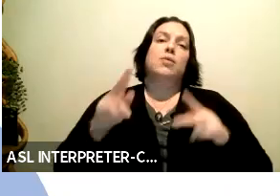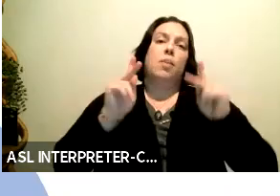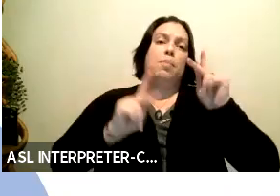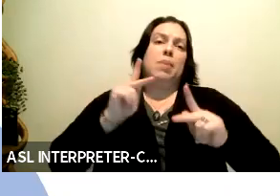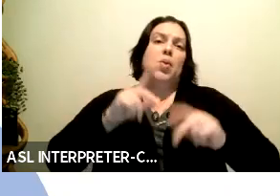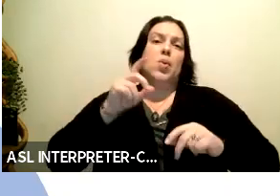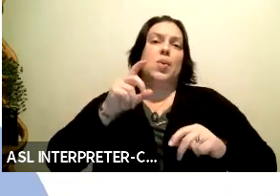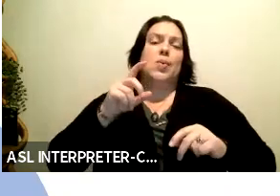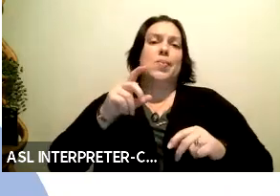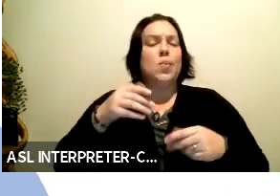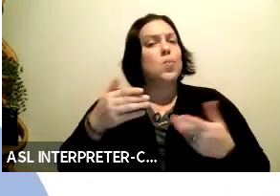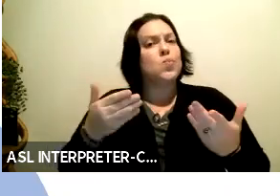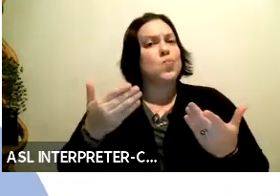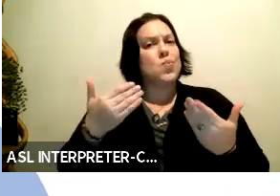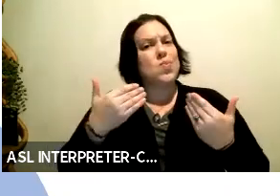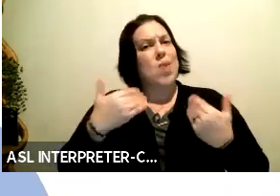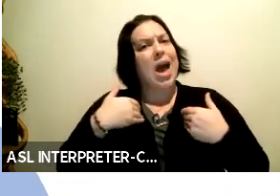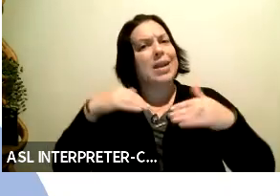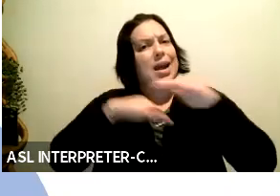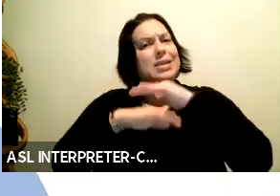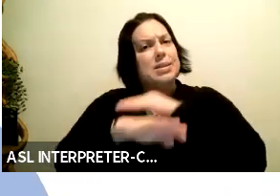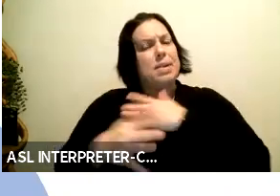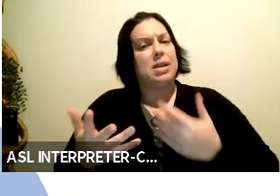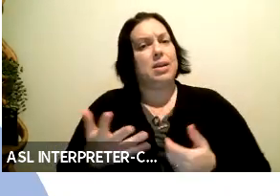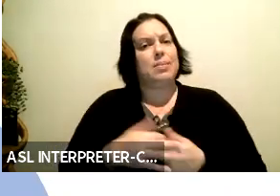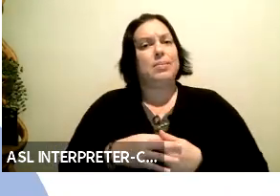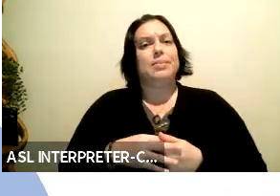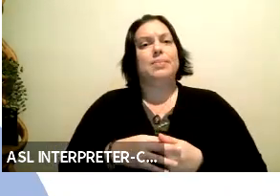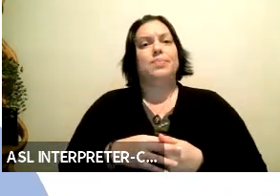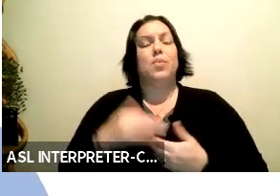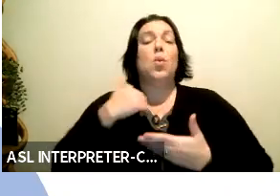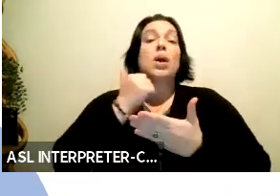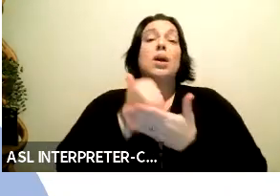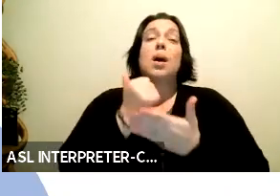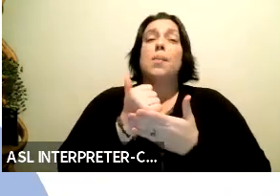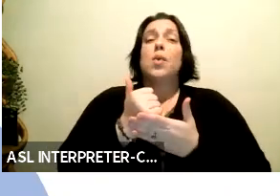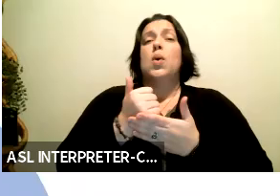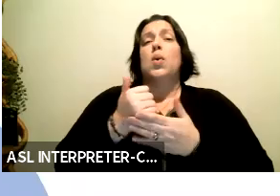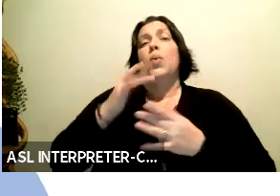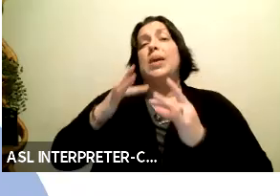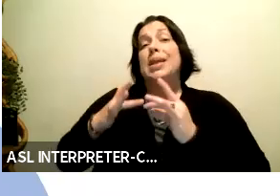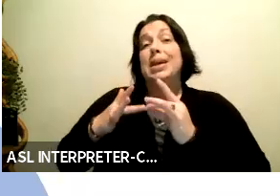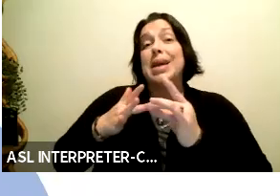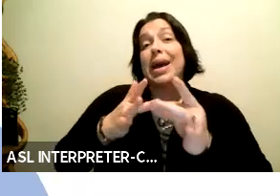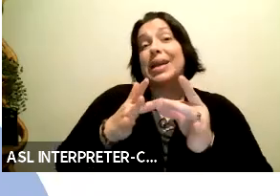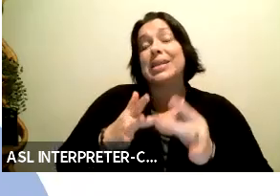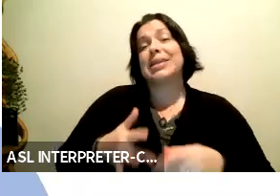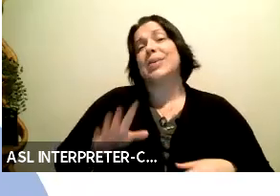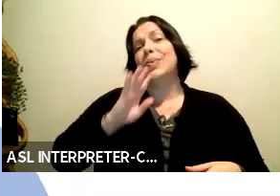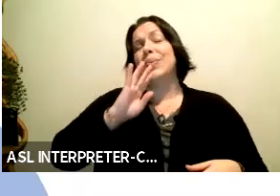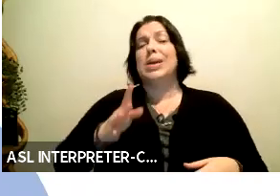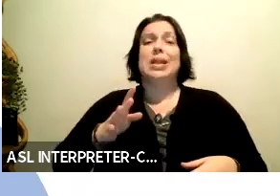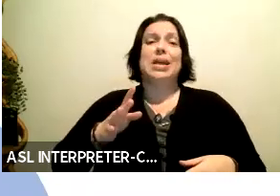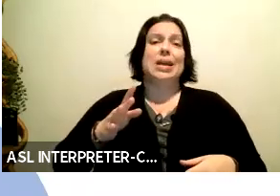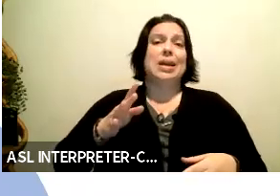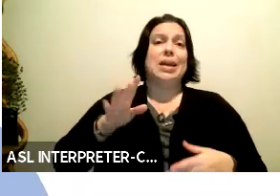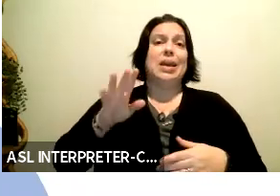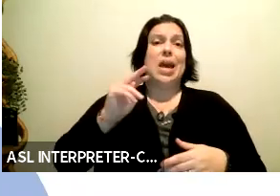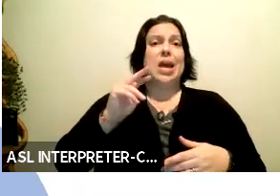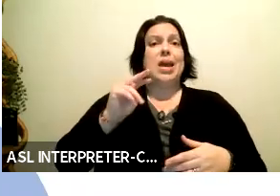accessible. We helped with guidances and press conferences. Boy, I started feeling spread thin.